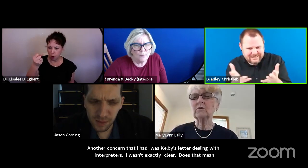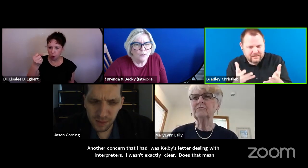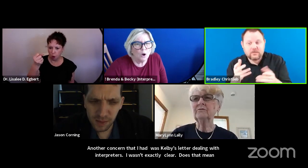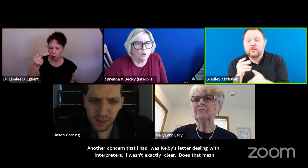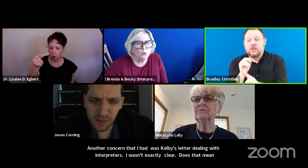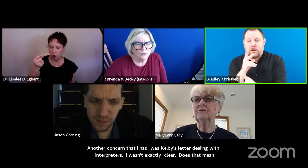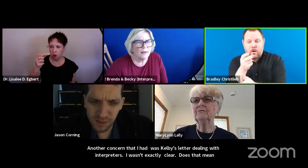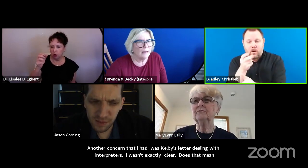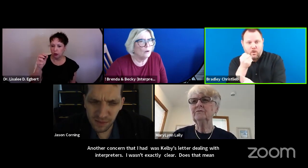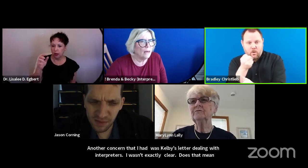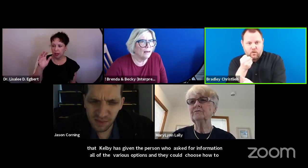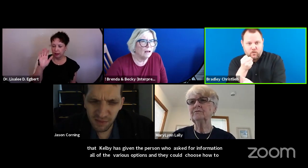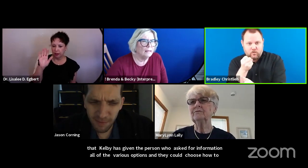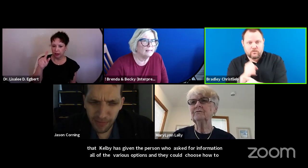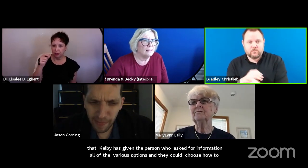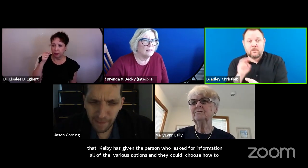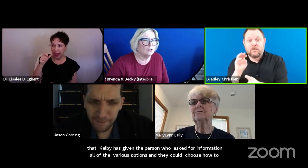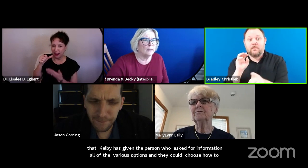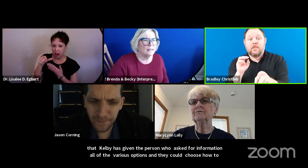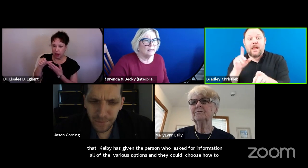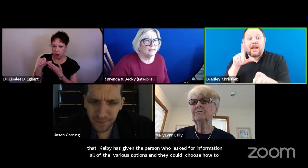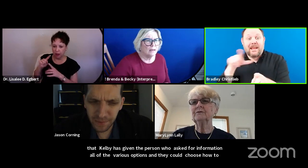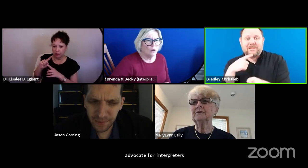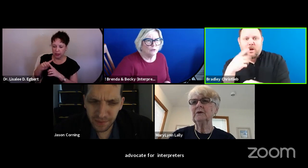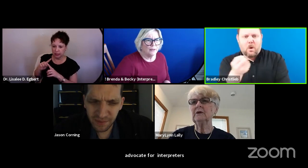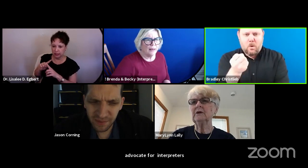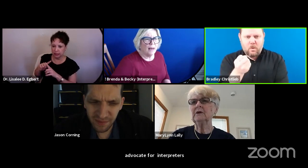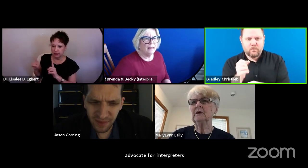I'm going to hold on to that. Dr. Lisalee said hold on to that.